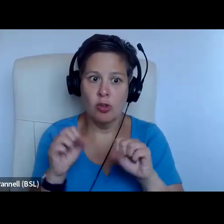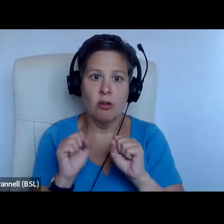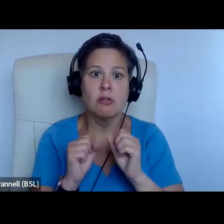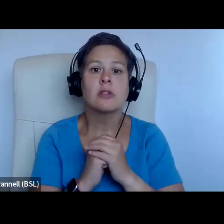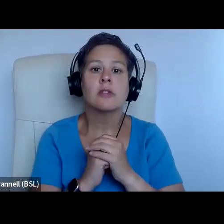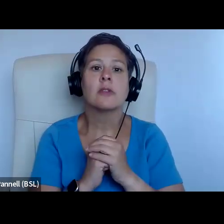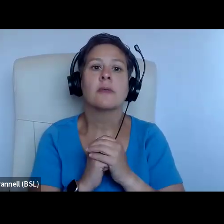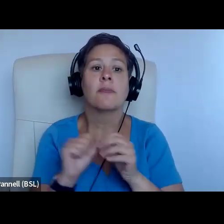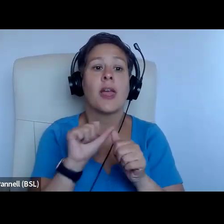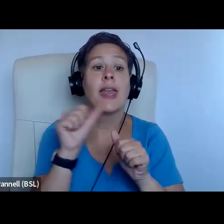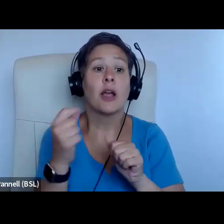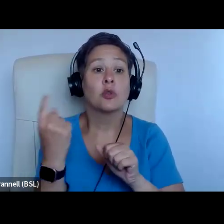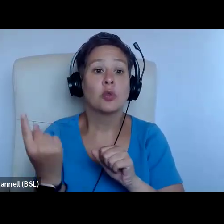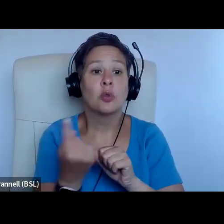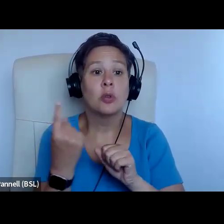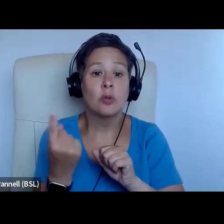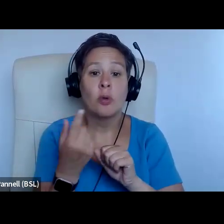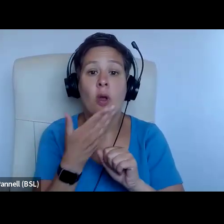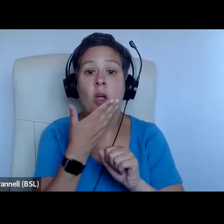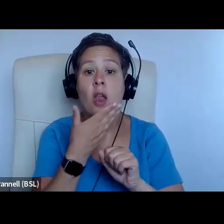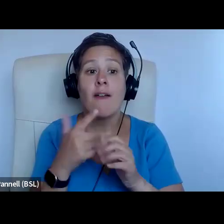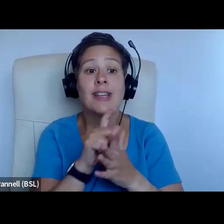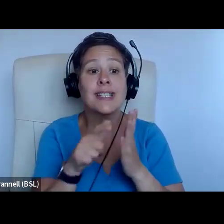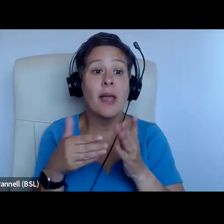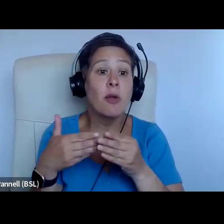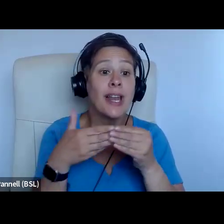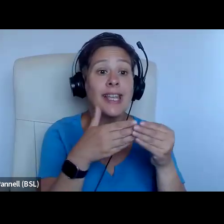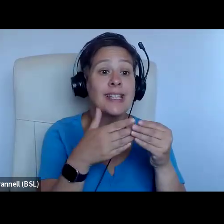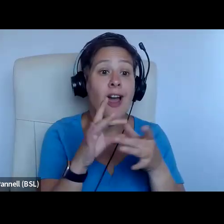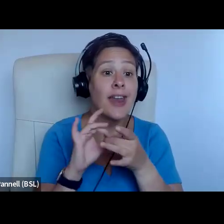experiences influencing policy and kind of co-creation